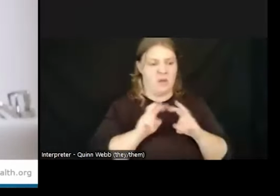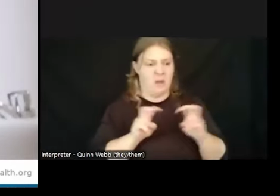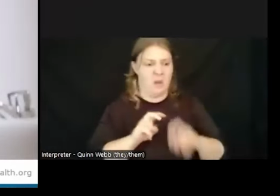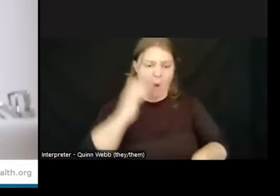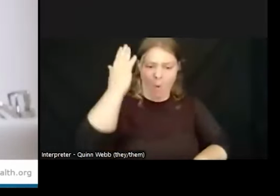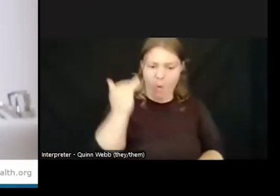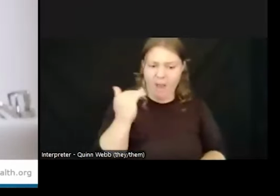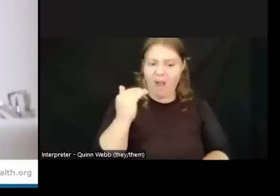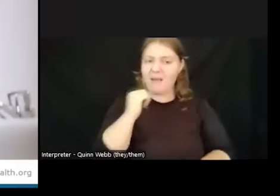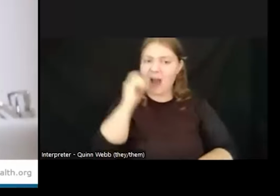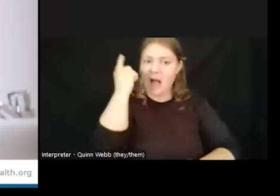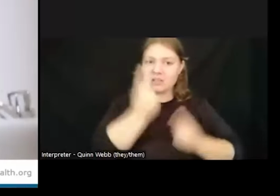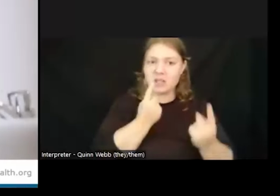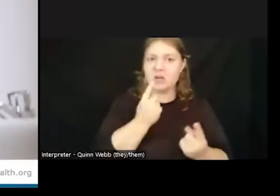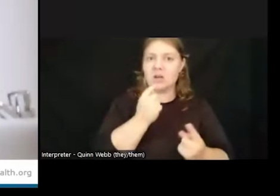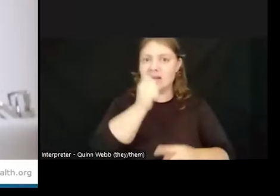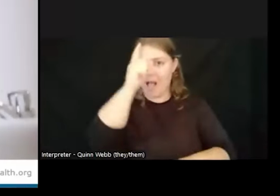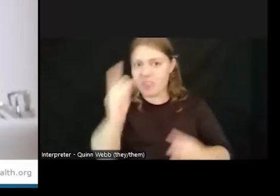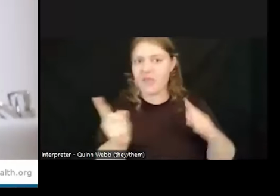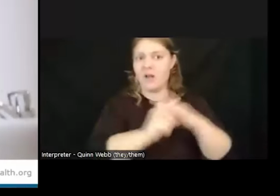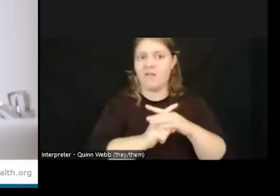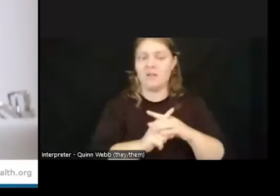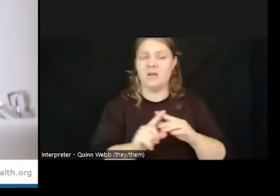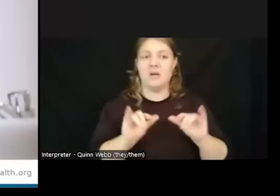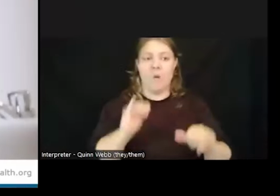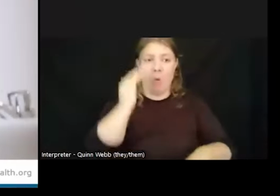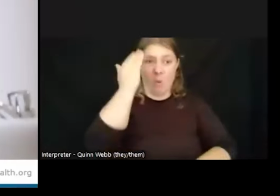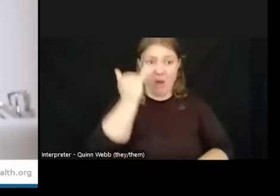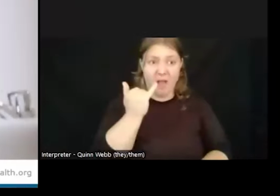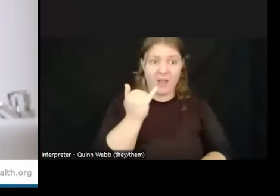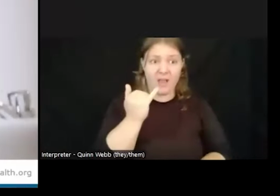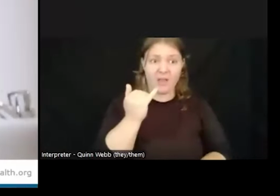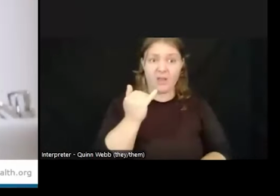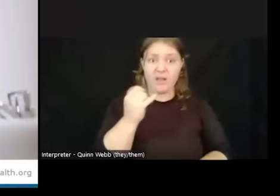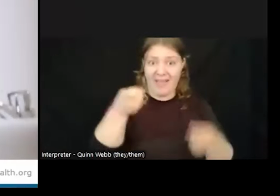of the reasons why I personally believe that is because those individuals are not sitting at those